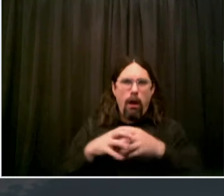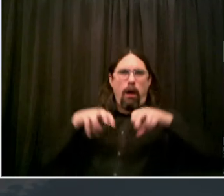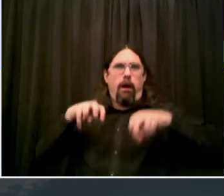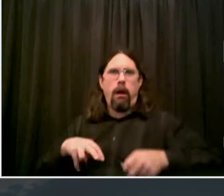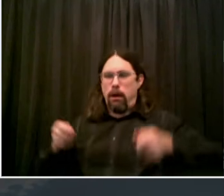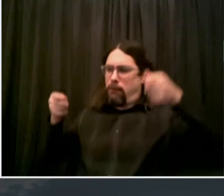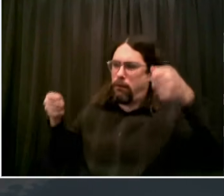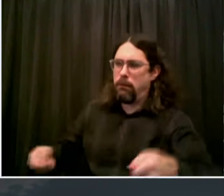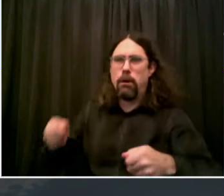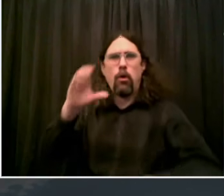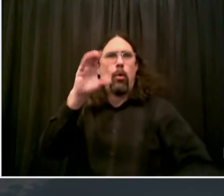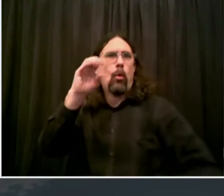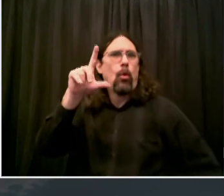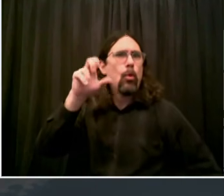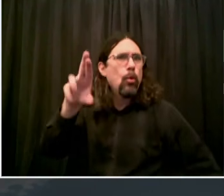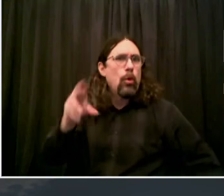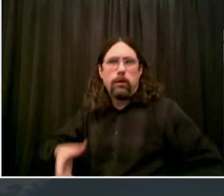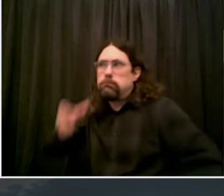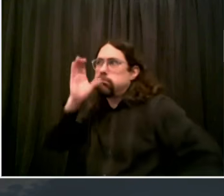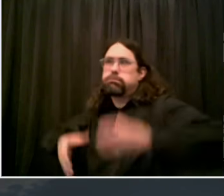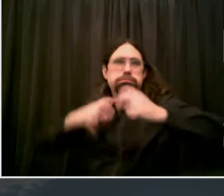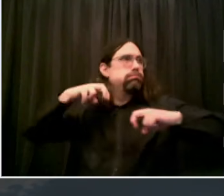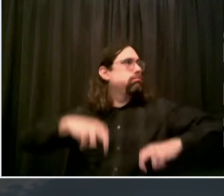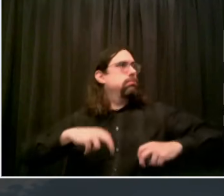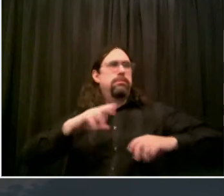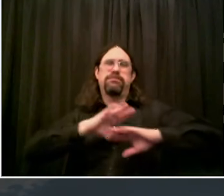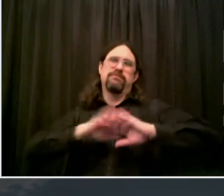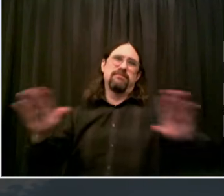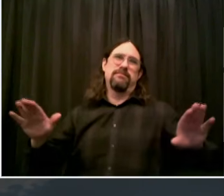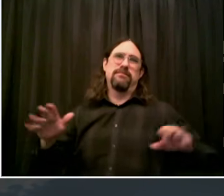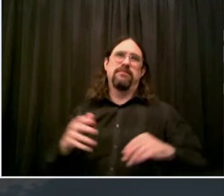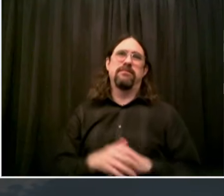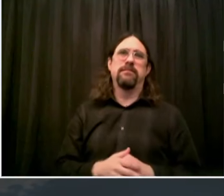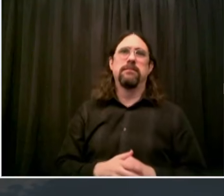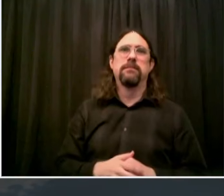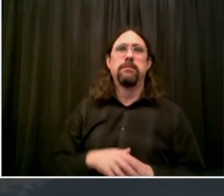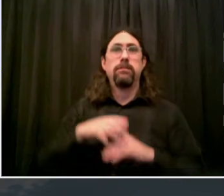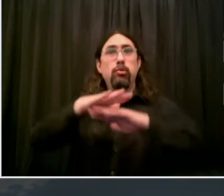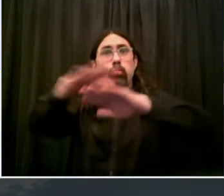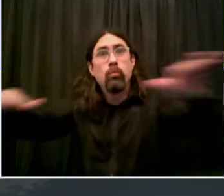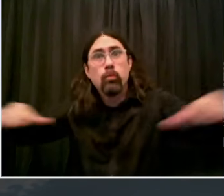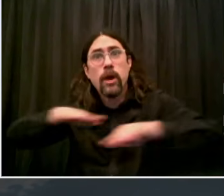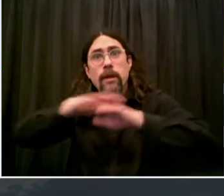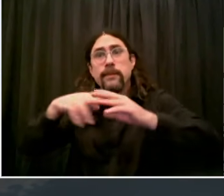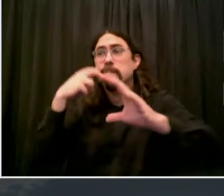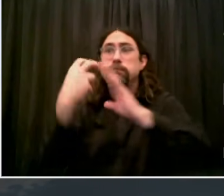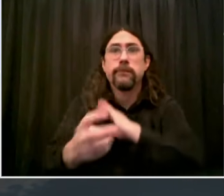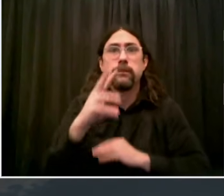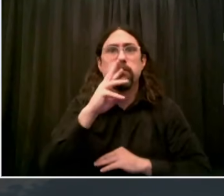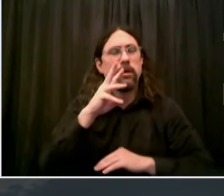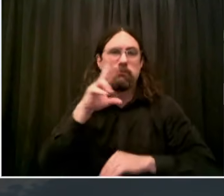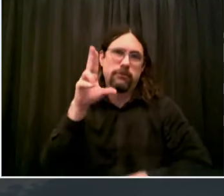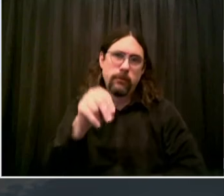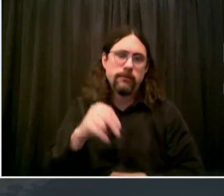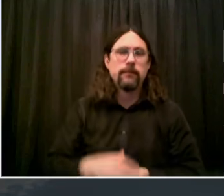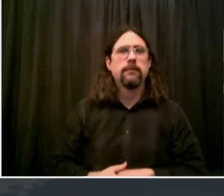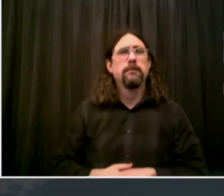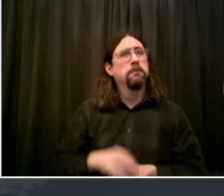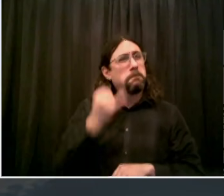I B NR IF PEOPLE DON'T GET IT RIGHT, UP WILL COME THE FENCES CLOSING OFF THOSE BEACHES.